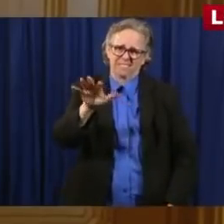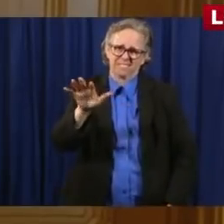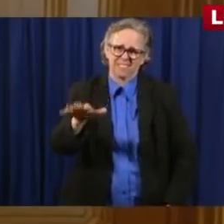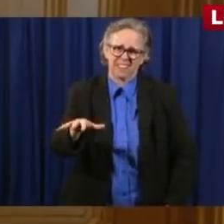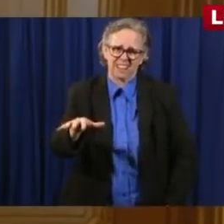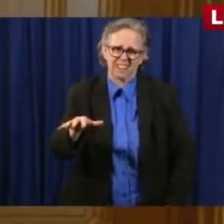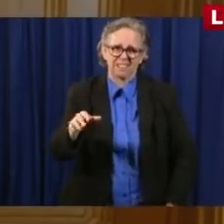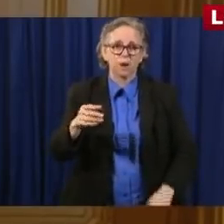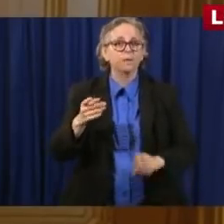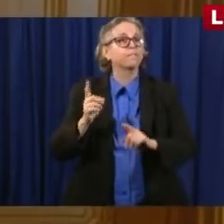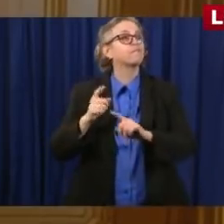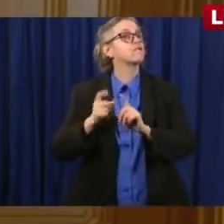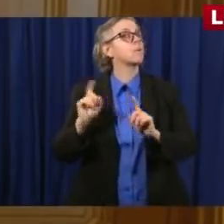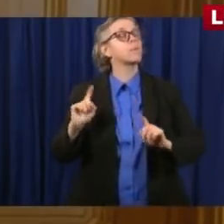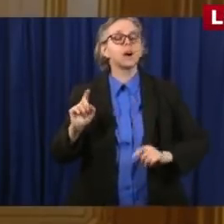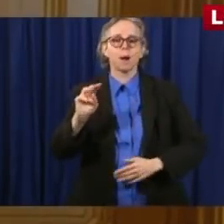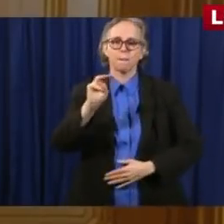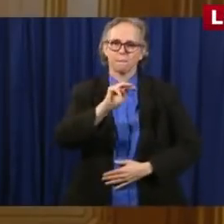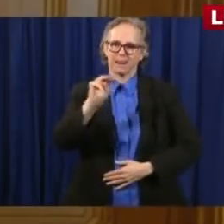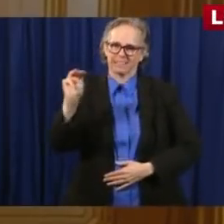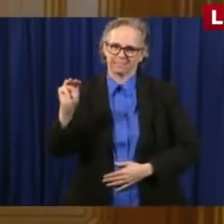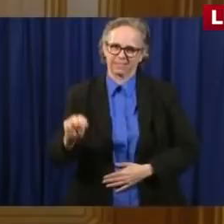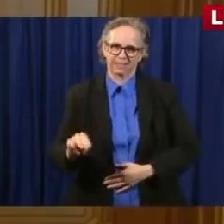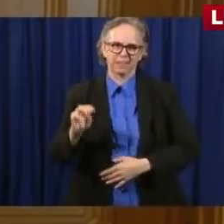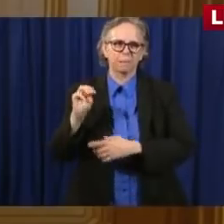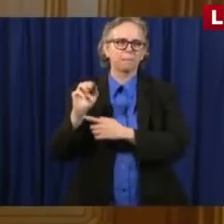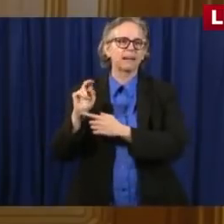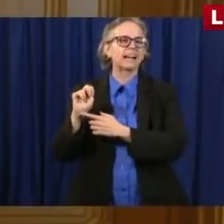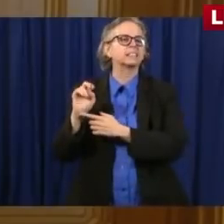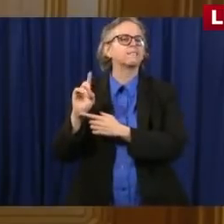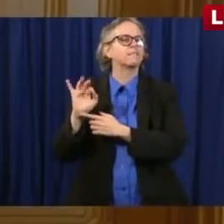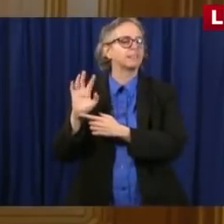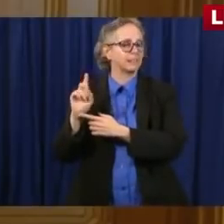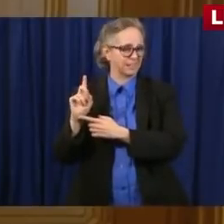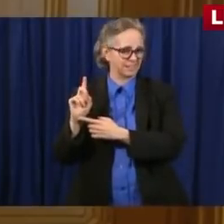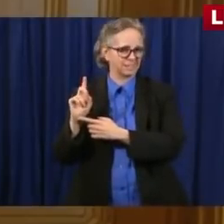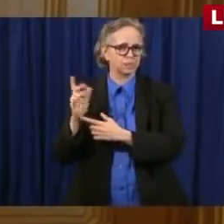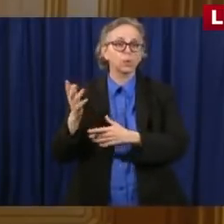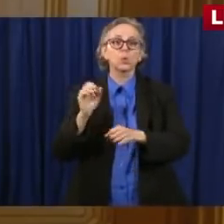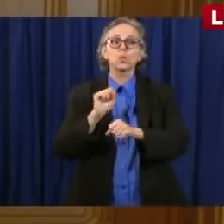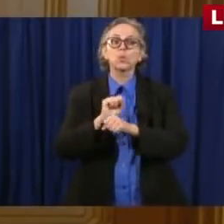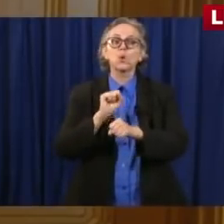MR. DAWSON WAS 55 YEARS OLD. FROM MANSFIELD.